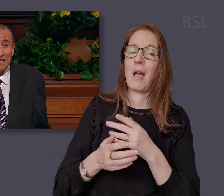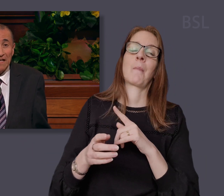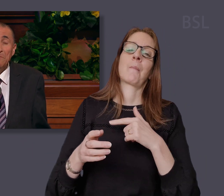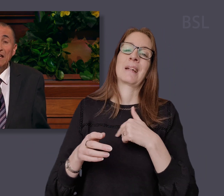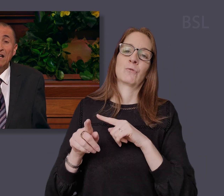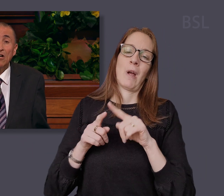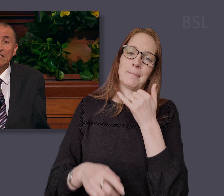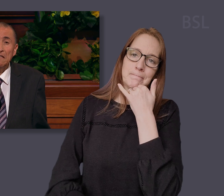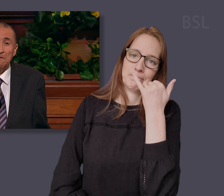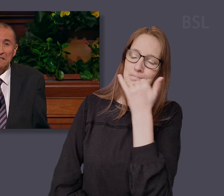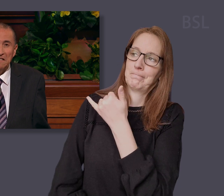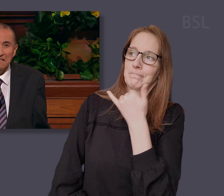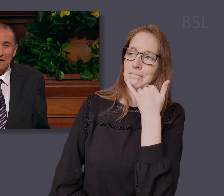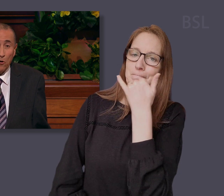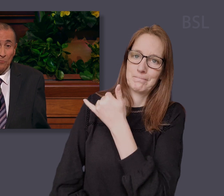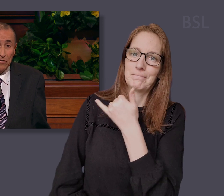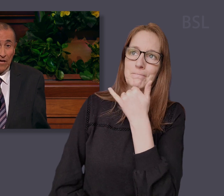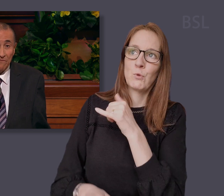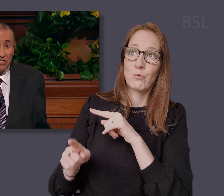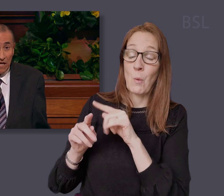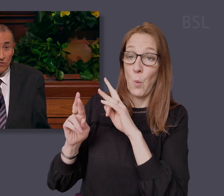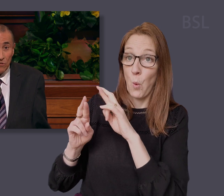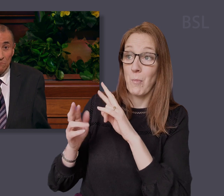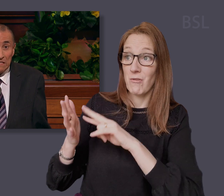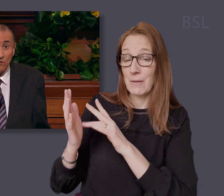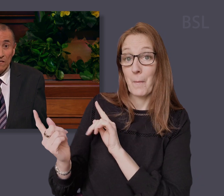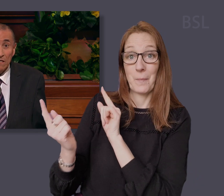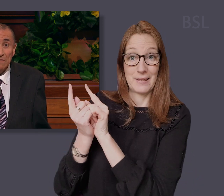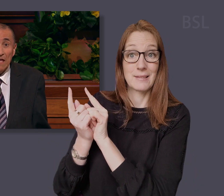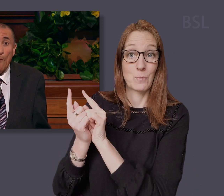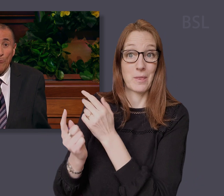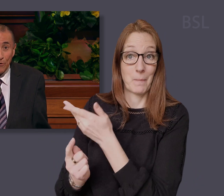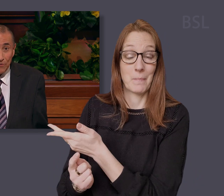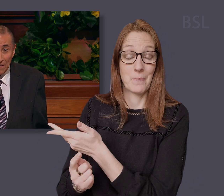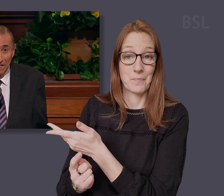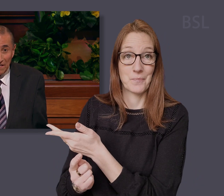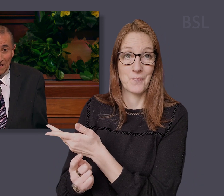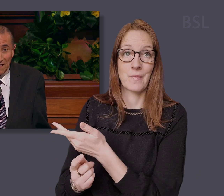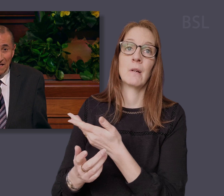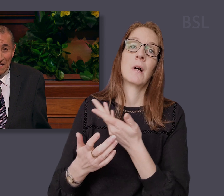and I began calling him, hoping to have the chance to meet him personally.